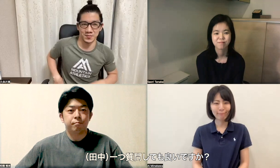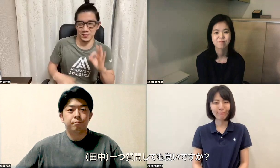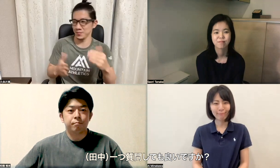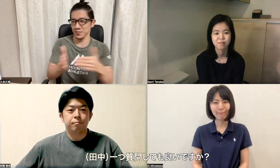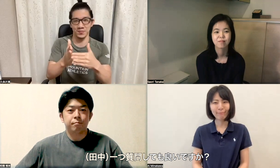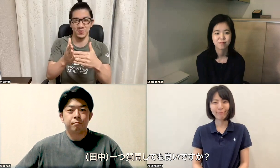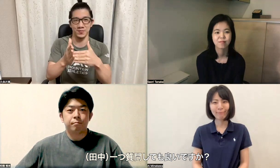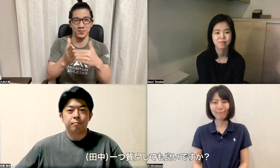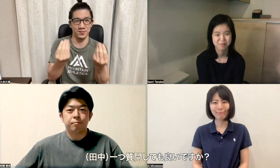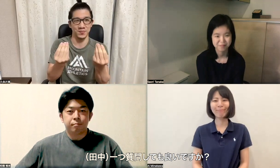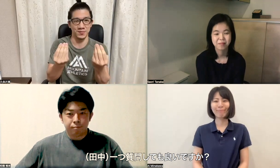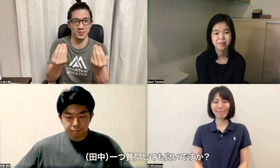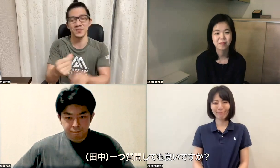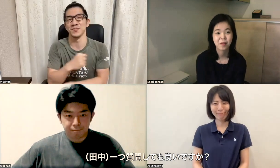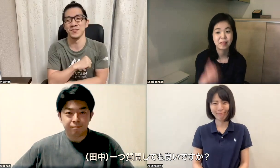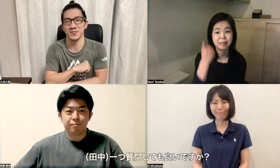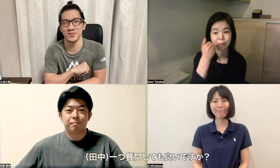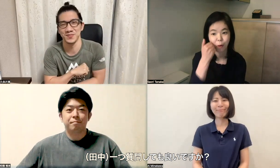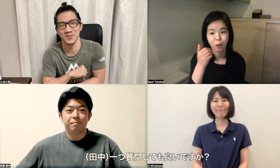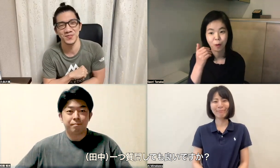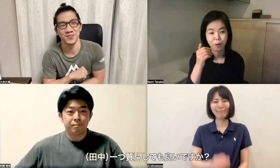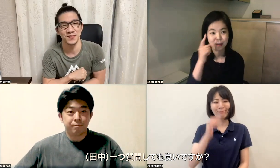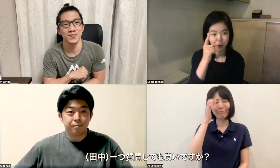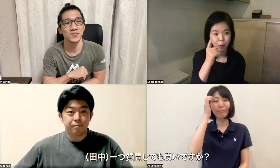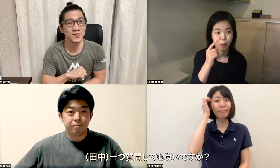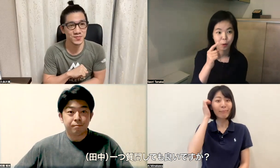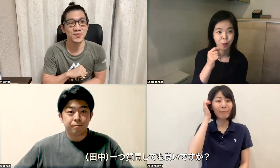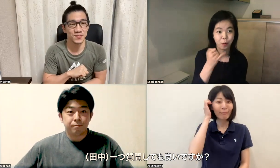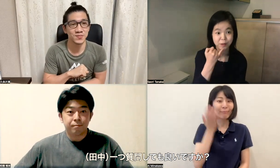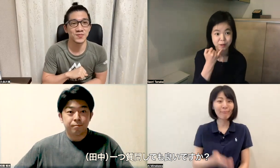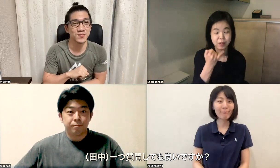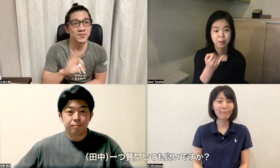(ST) May I ask you a question?